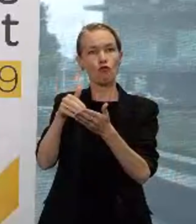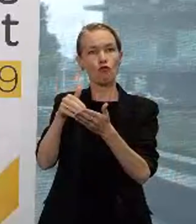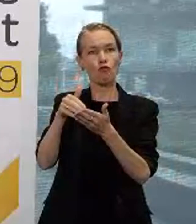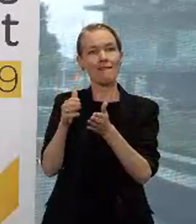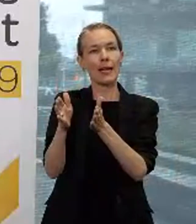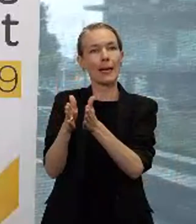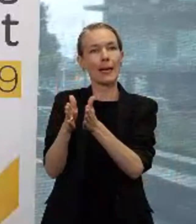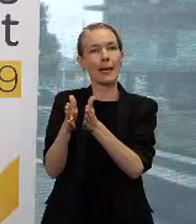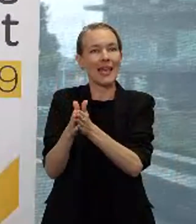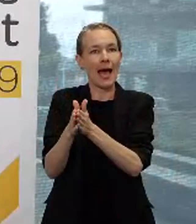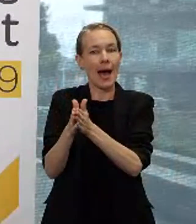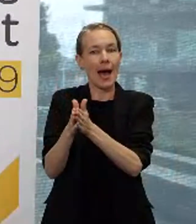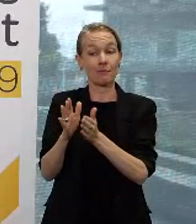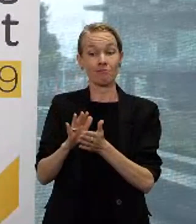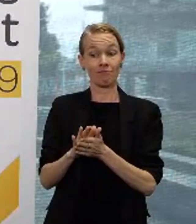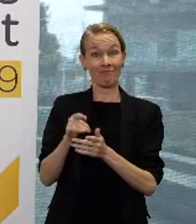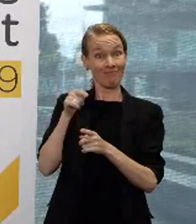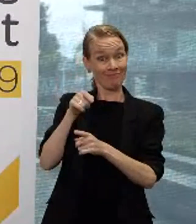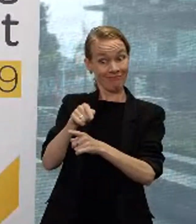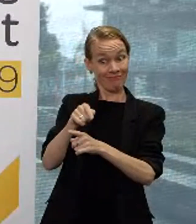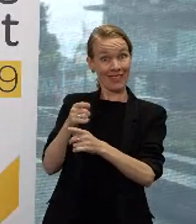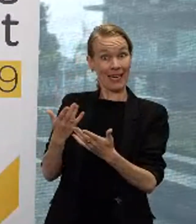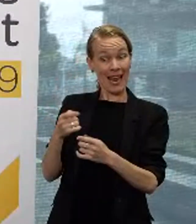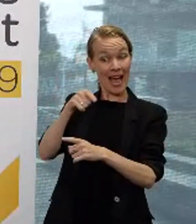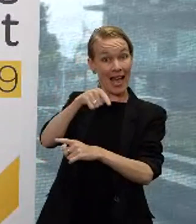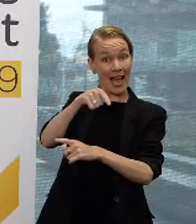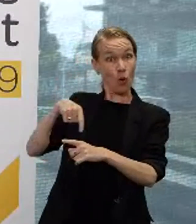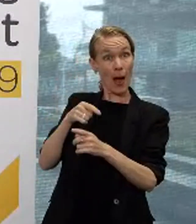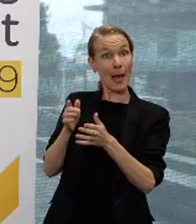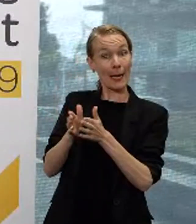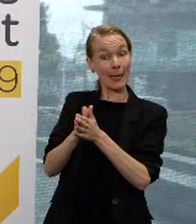And other port authorities they work carefully and closely